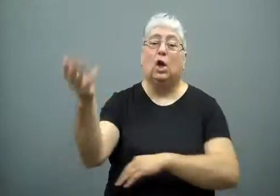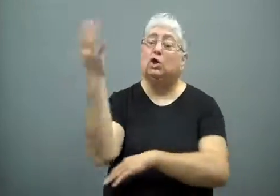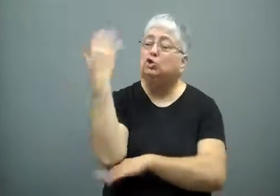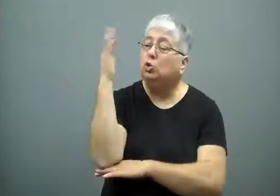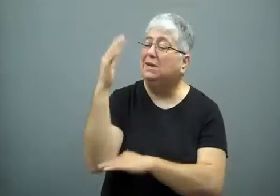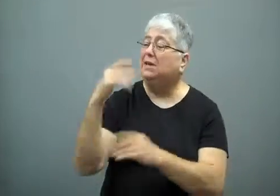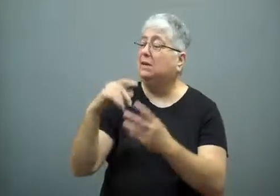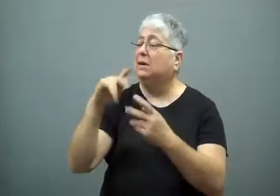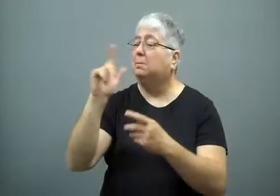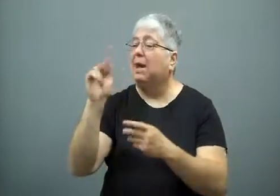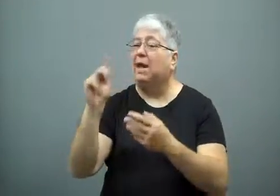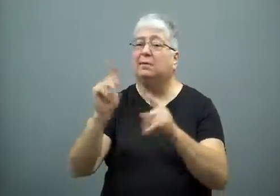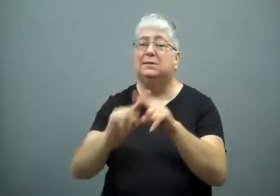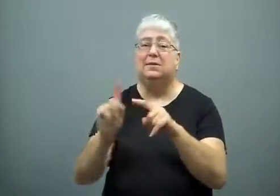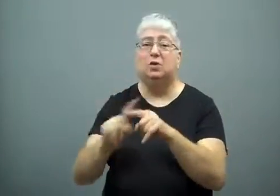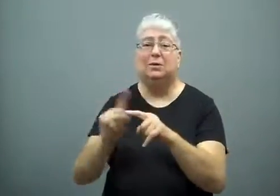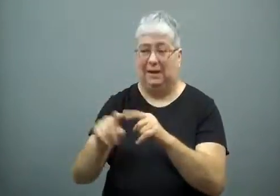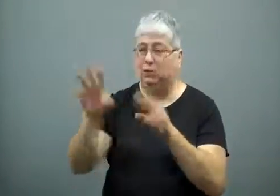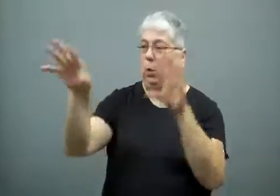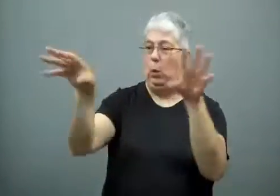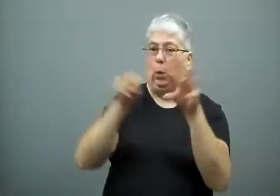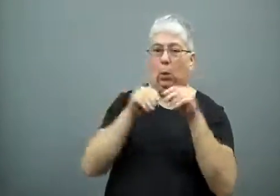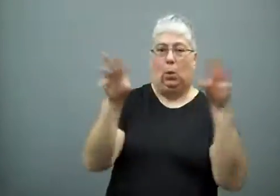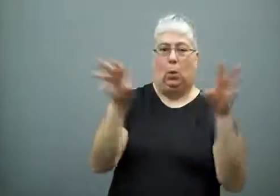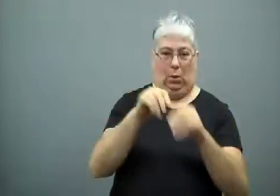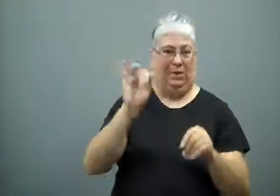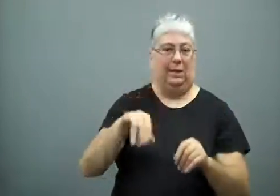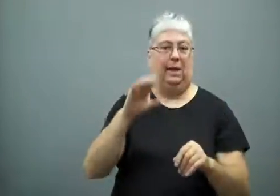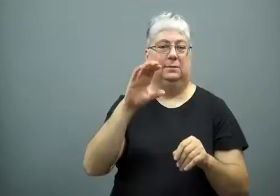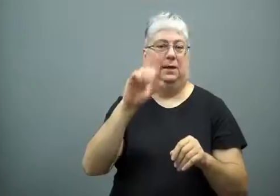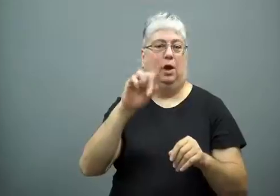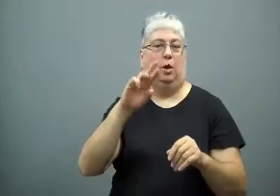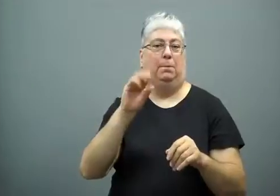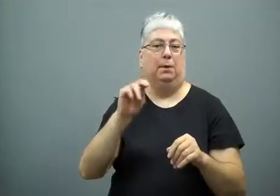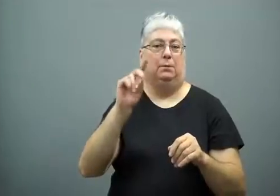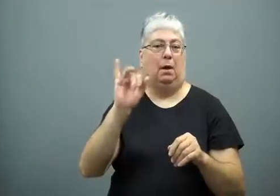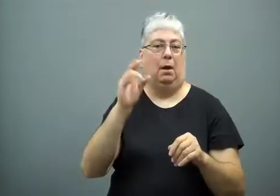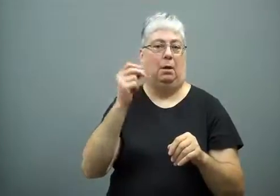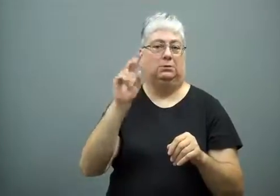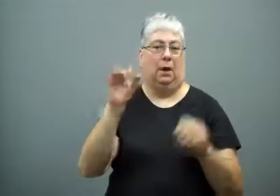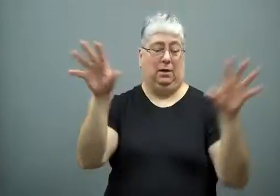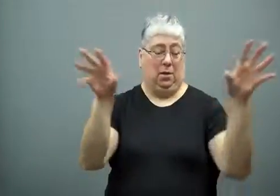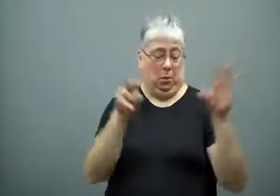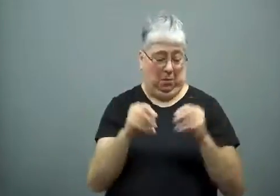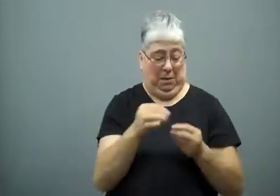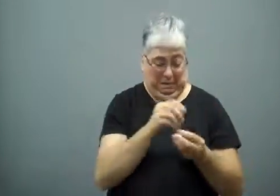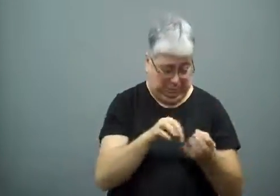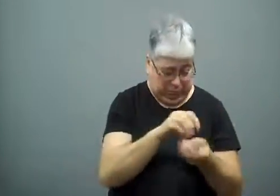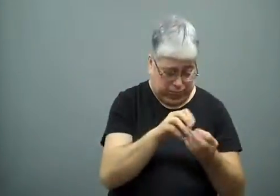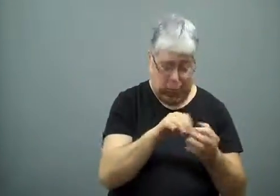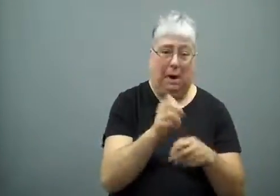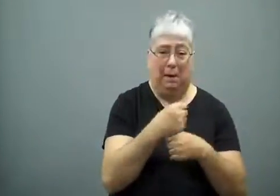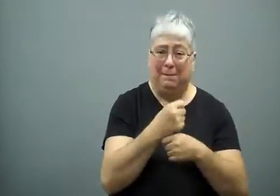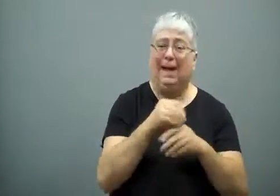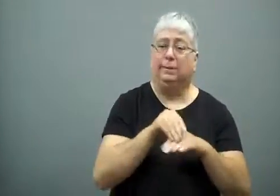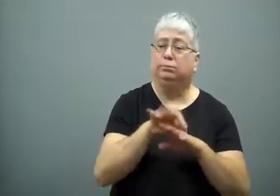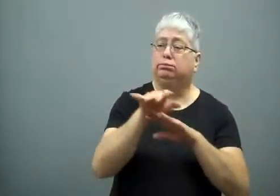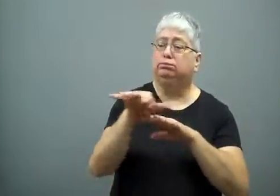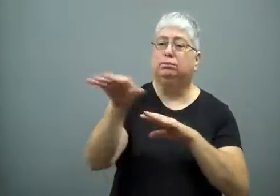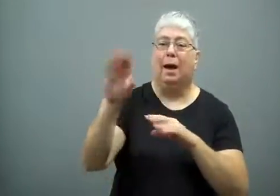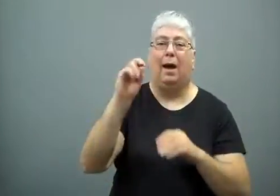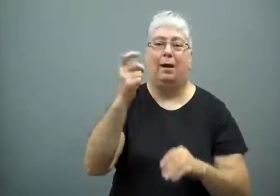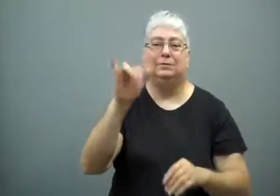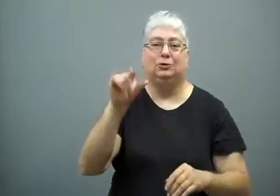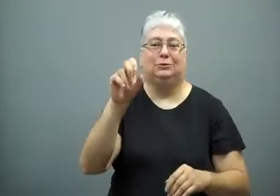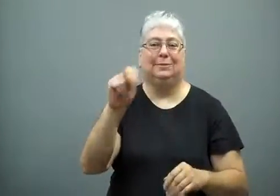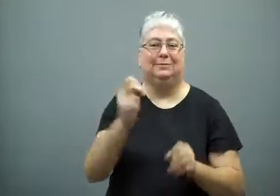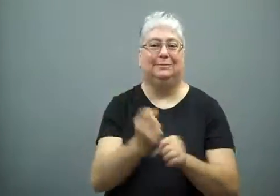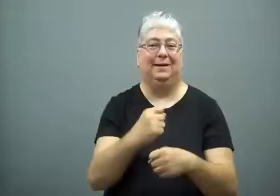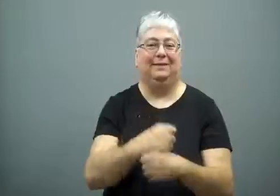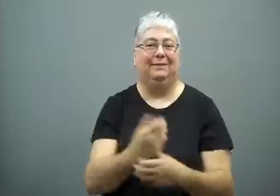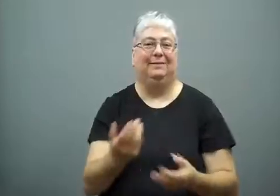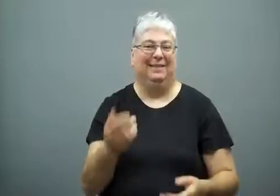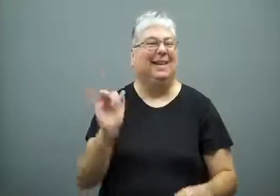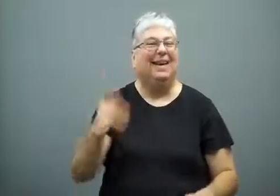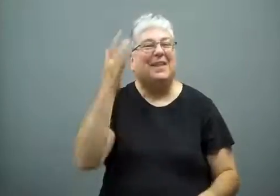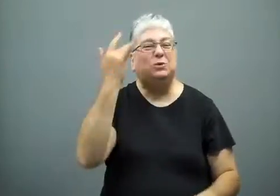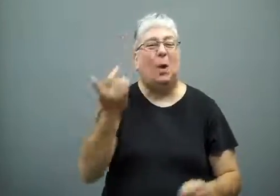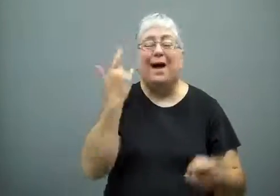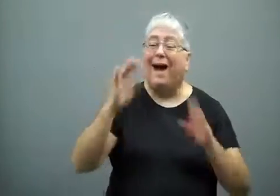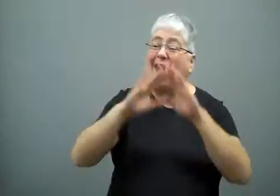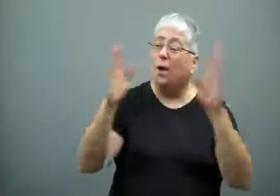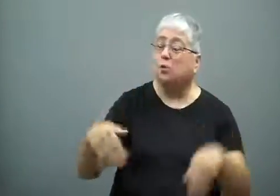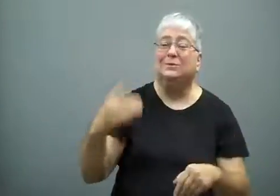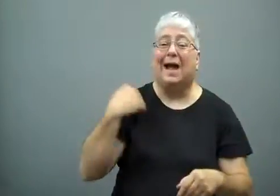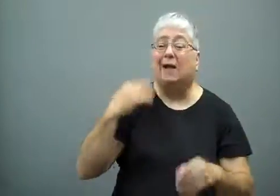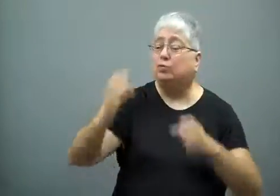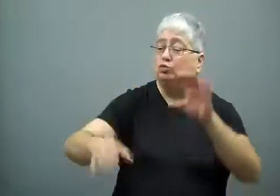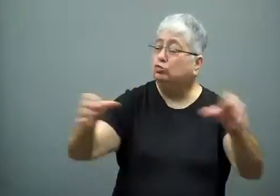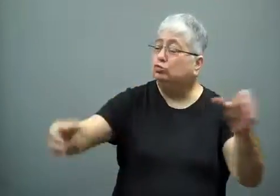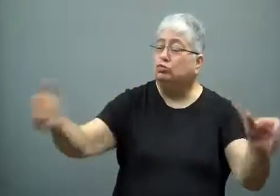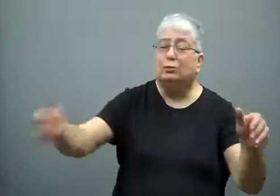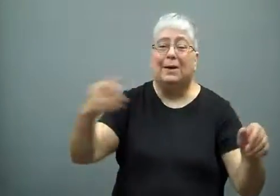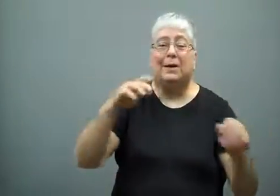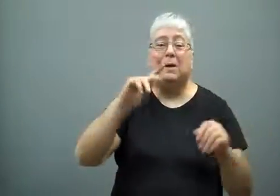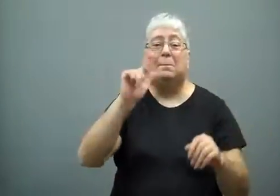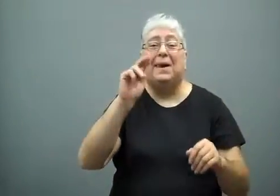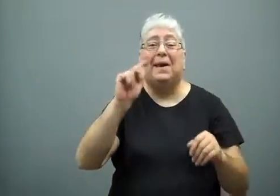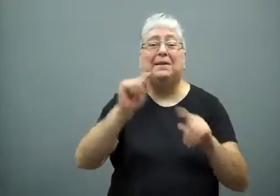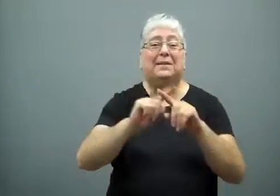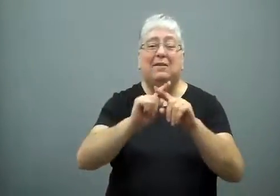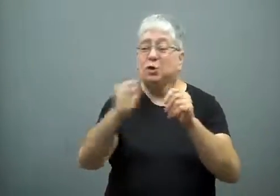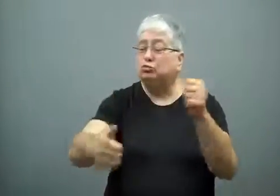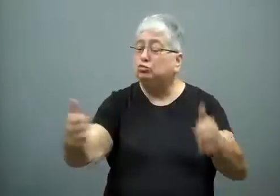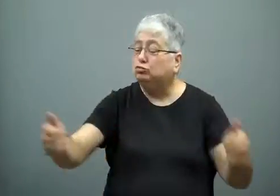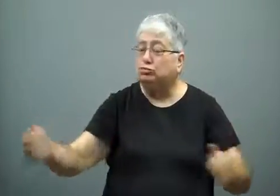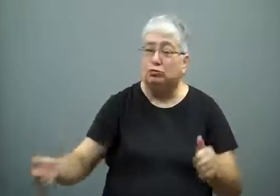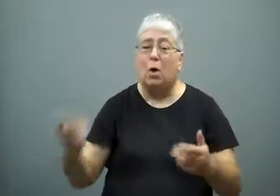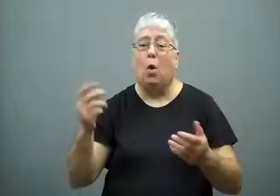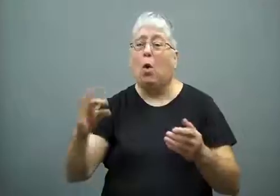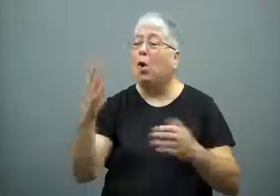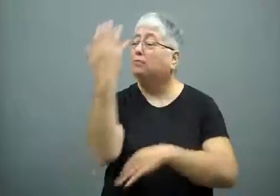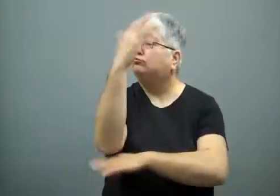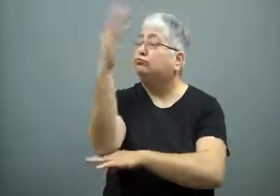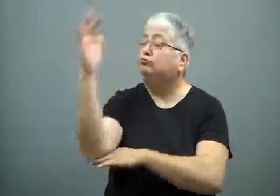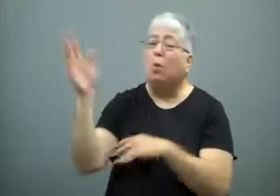Trees and other vegetation absorb the CO2 and produce oxygen.